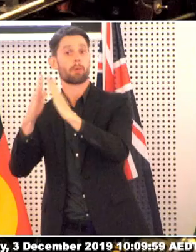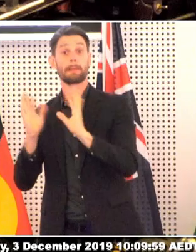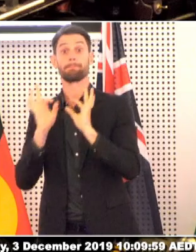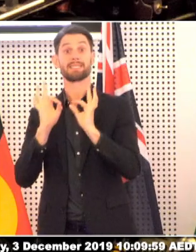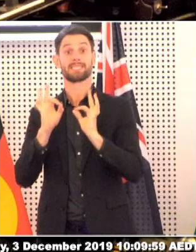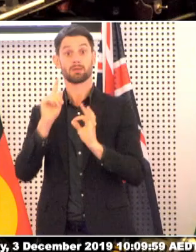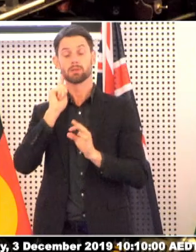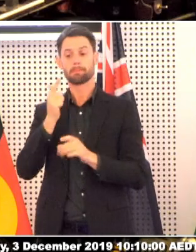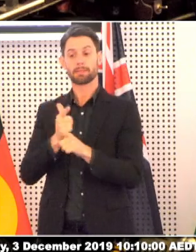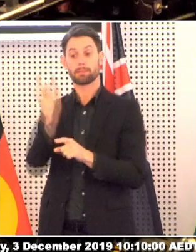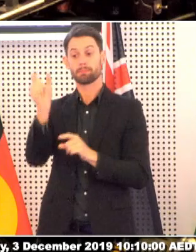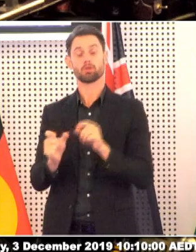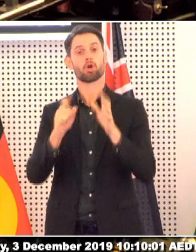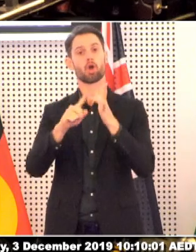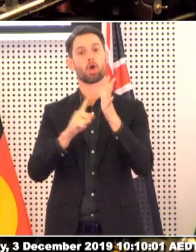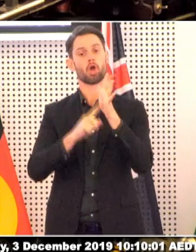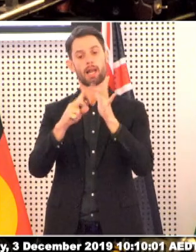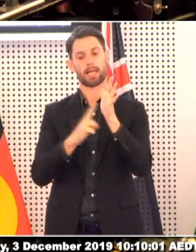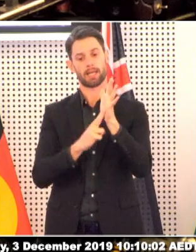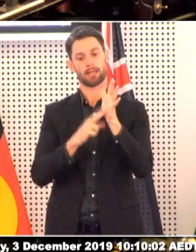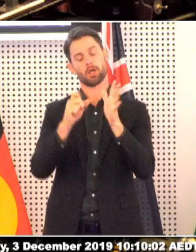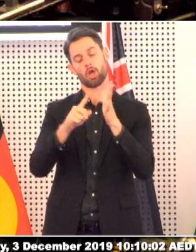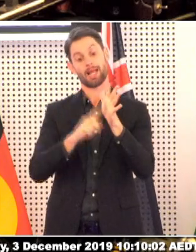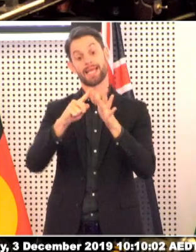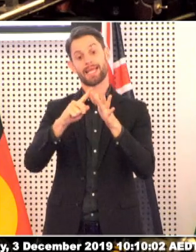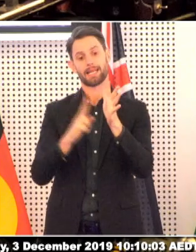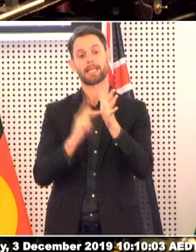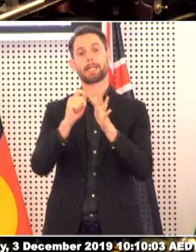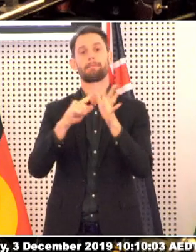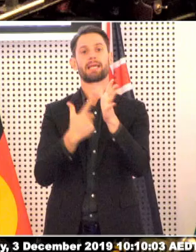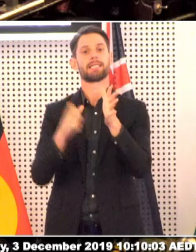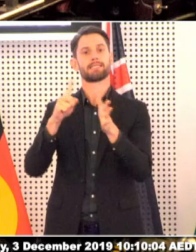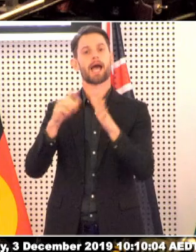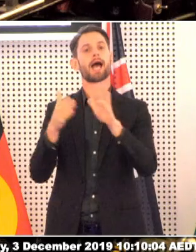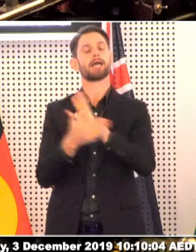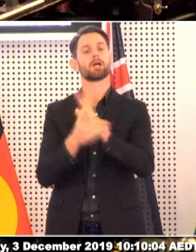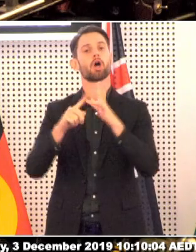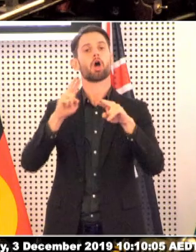Advocate, Colleen Pearce, and the work that she does in assisting people with